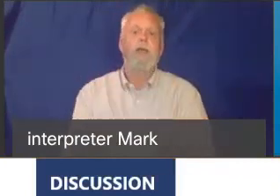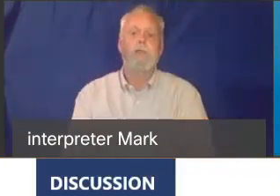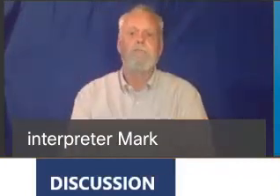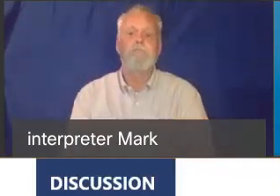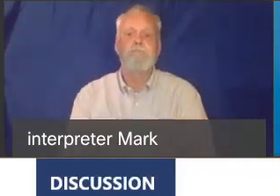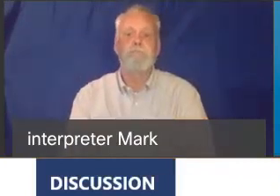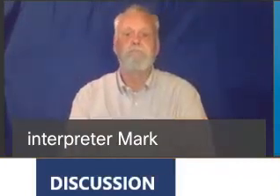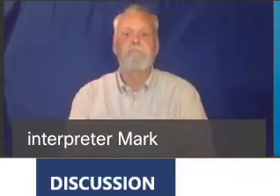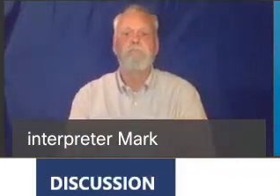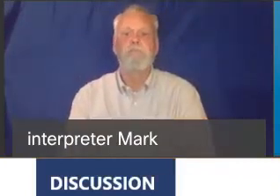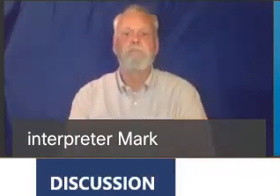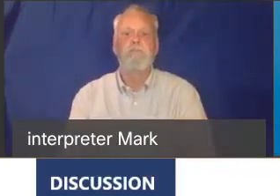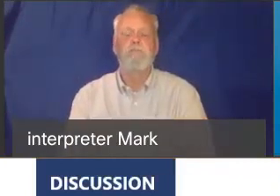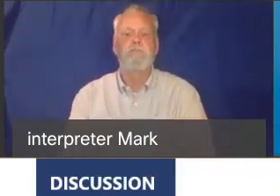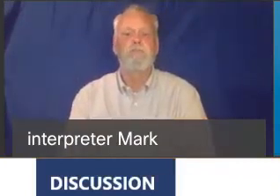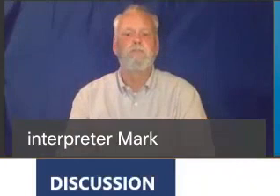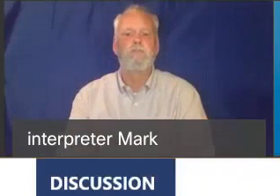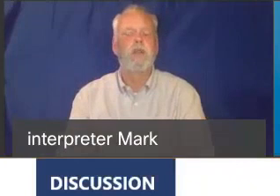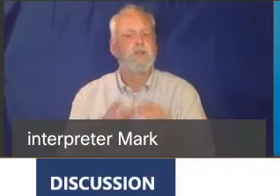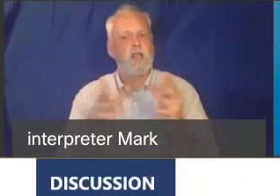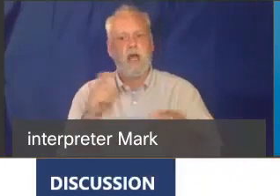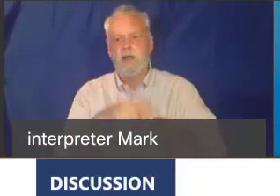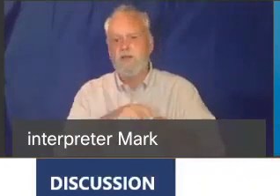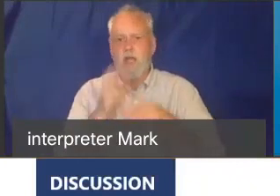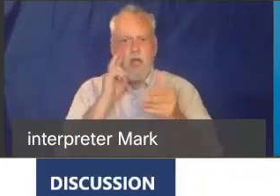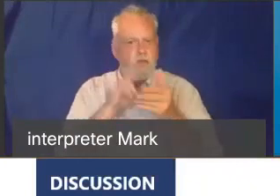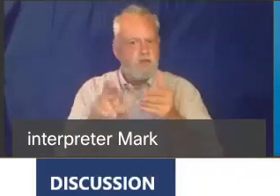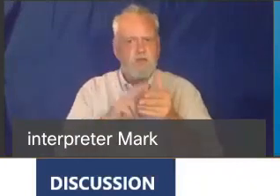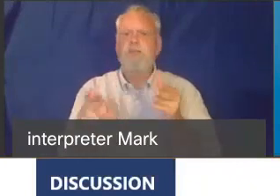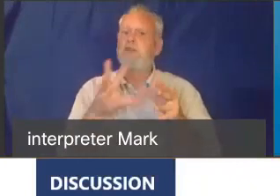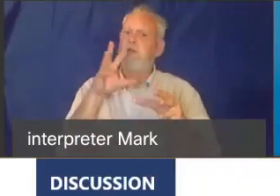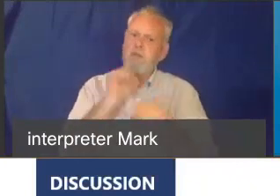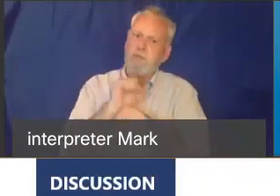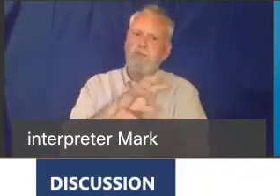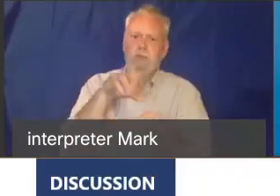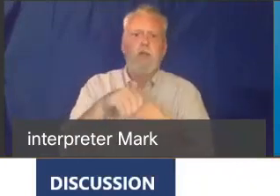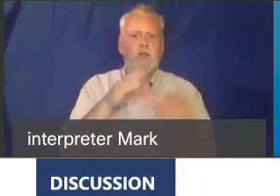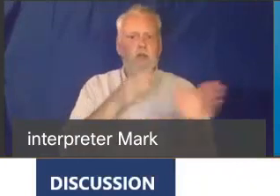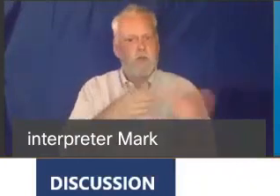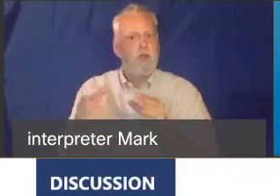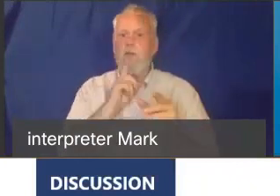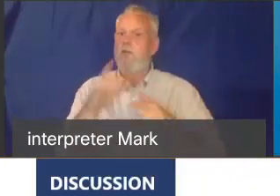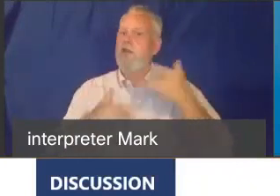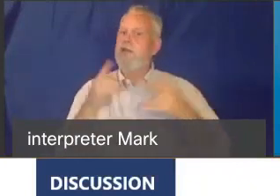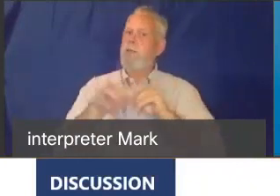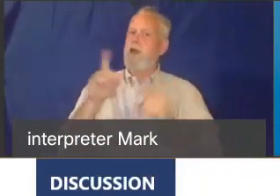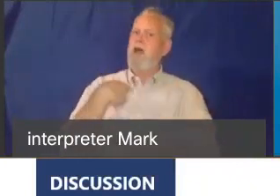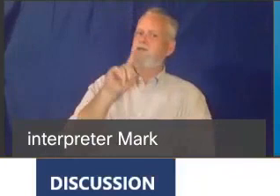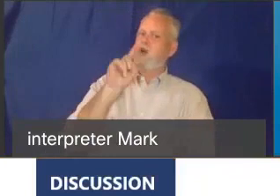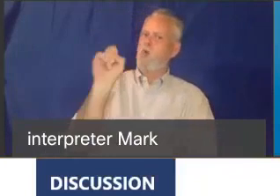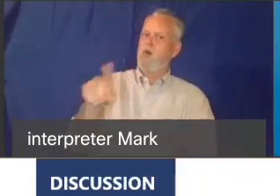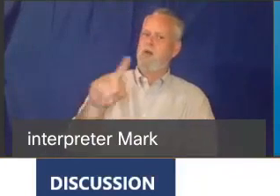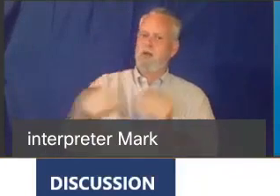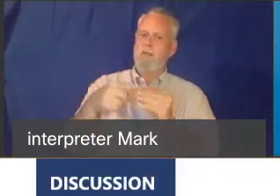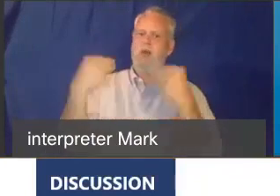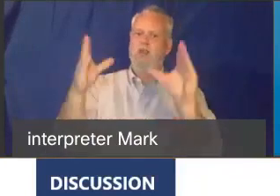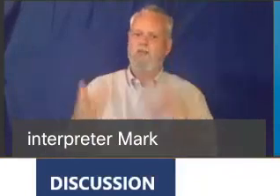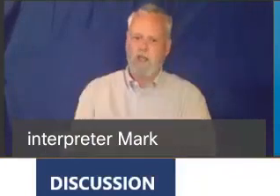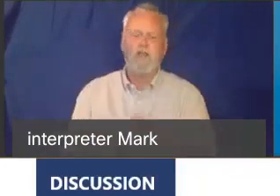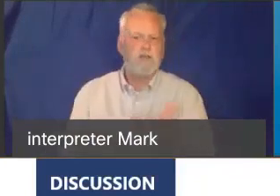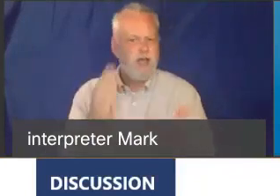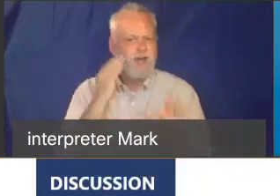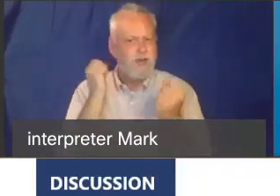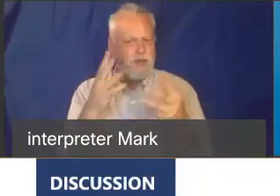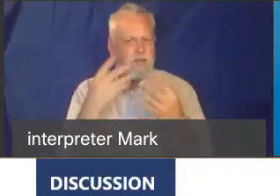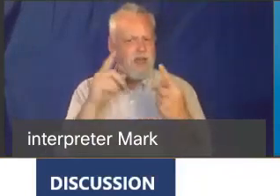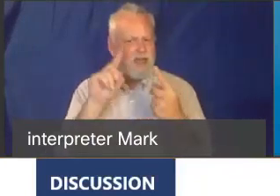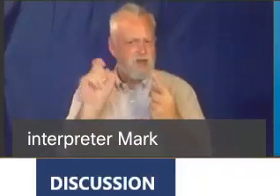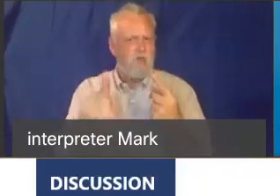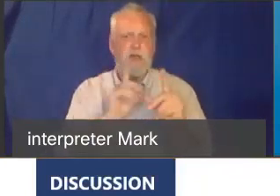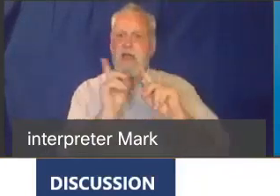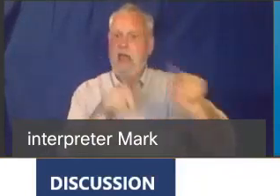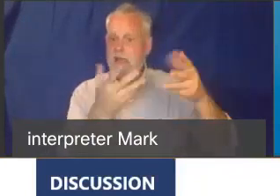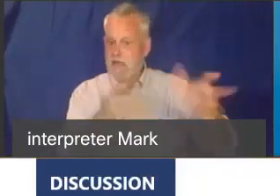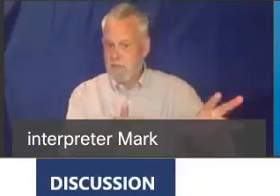There's a lot of time and effort and research went into the planning and I'm very excited about it, but I have a question about the vendors and I know there are a lot of questions that were already answered. My question is.